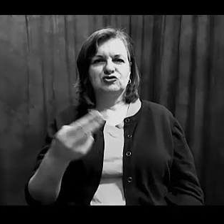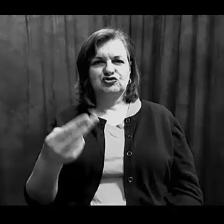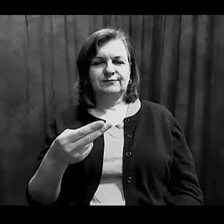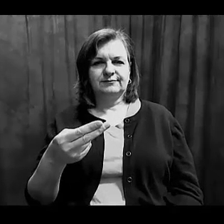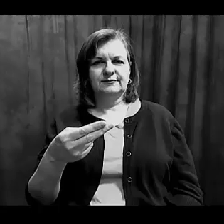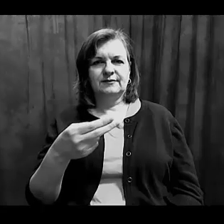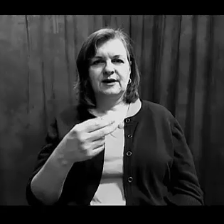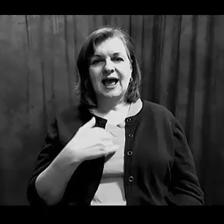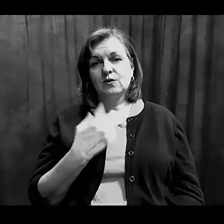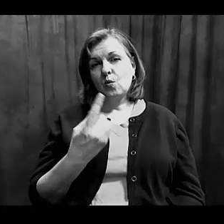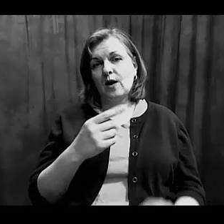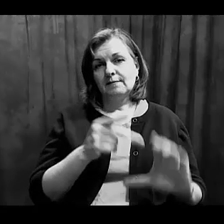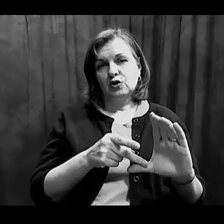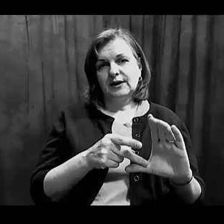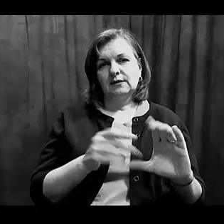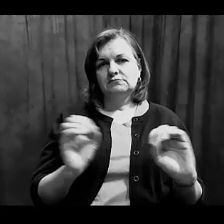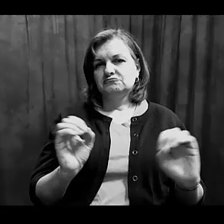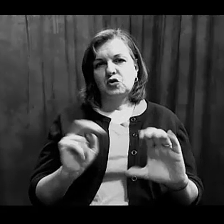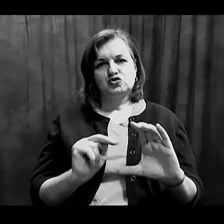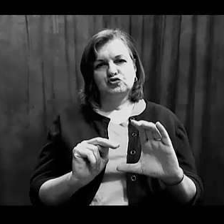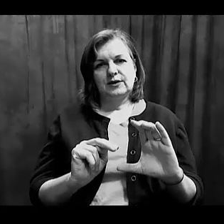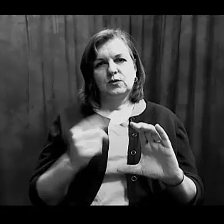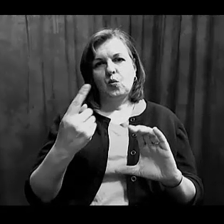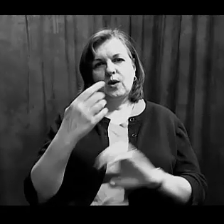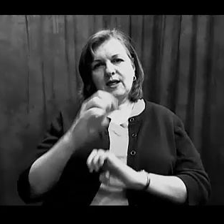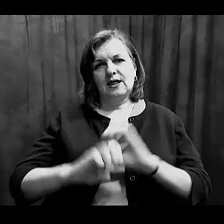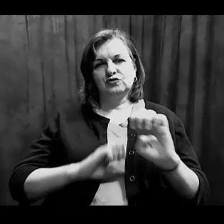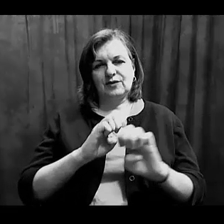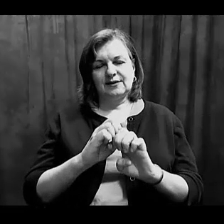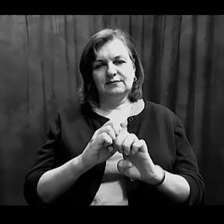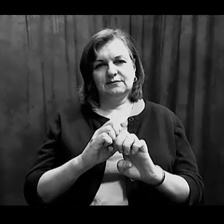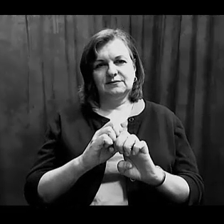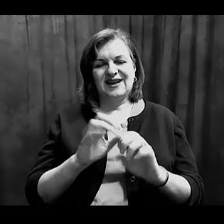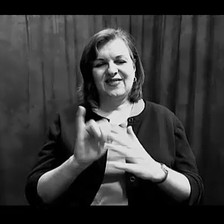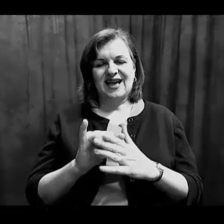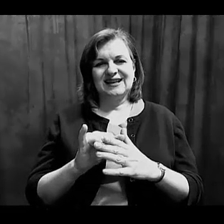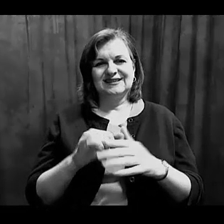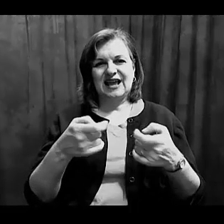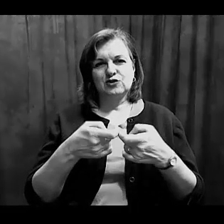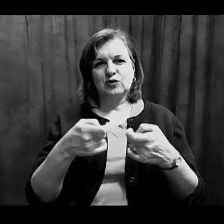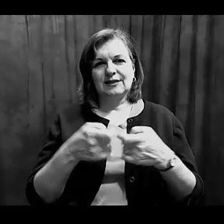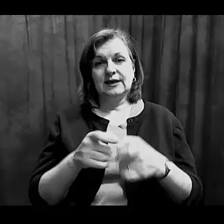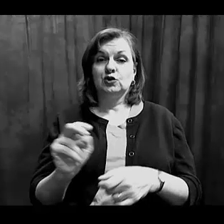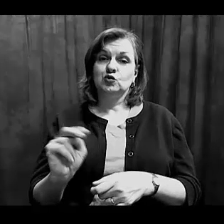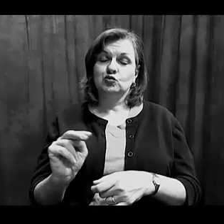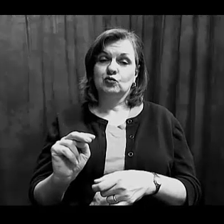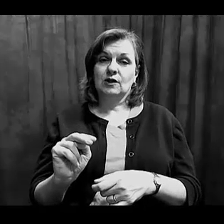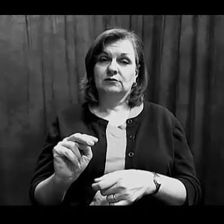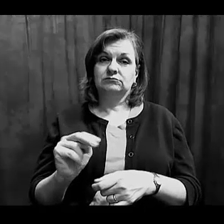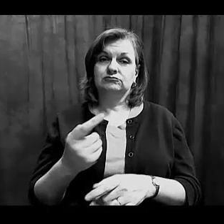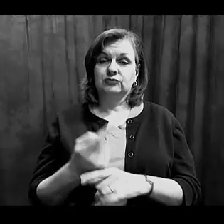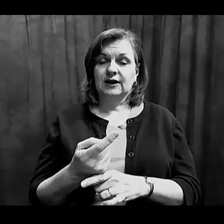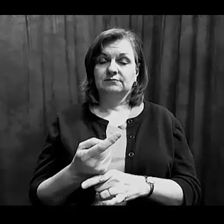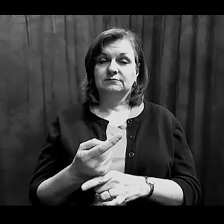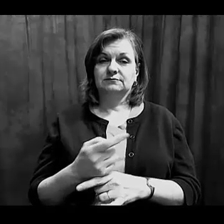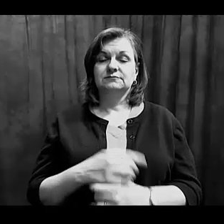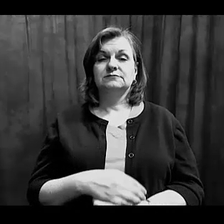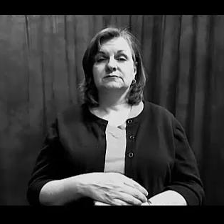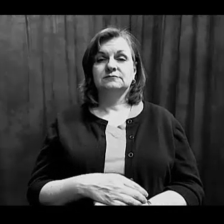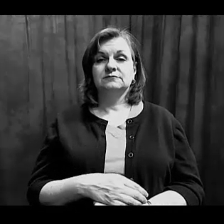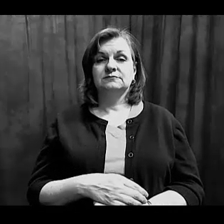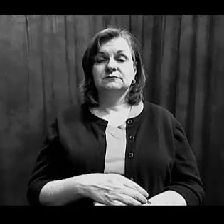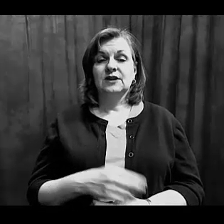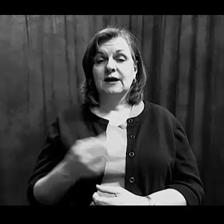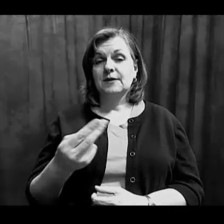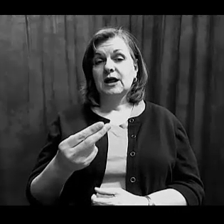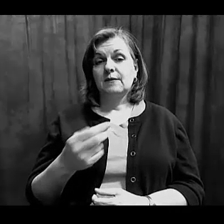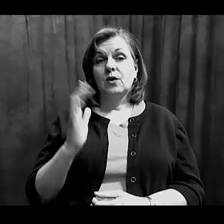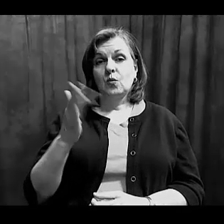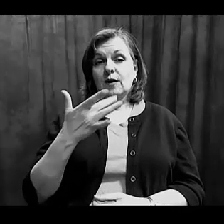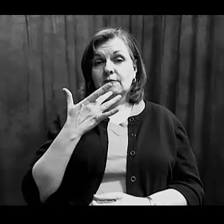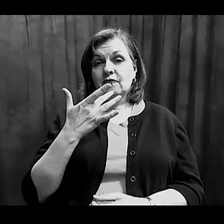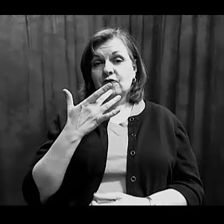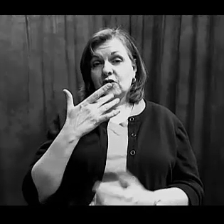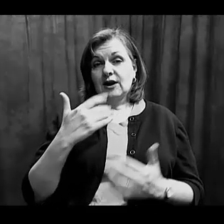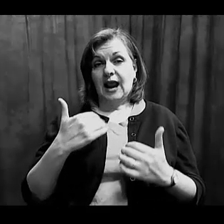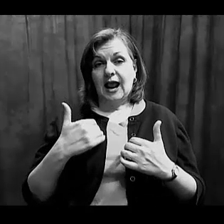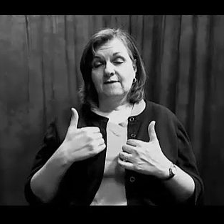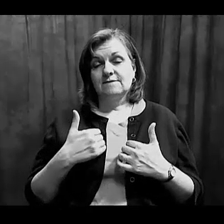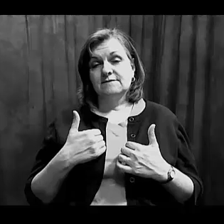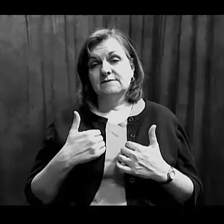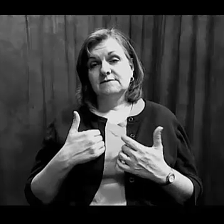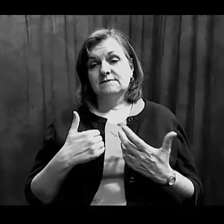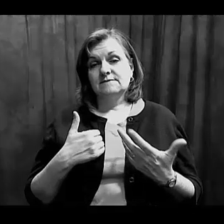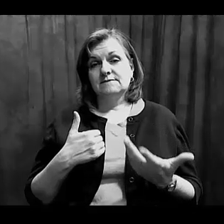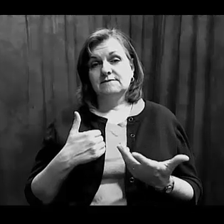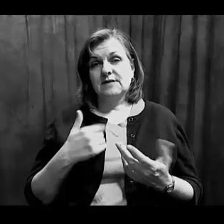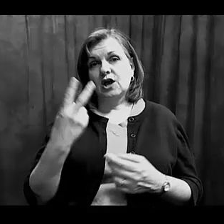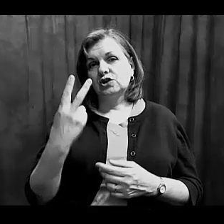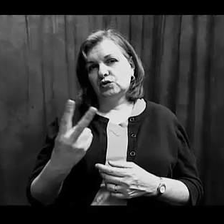lets take hydrogen hydrogen - it has 1 proton 0 neutrons 1 electron -- it is electrically neutral at this point it would like to have